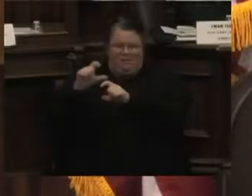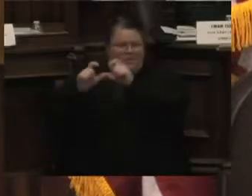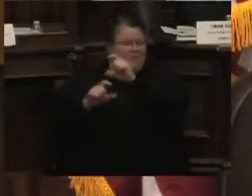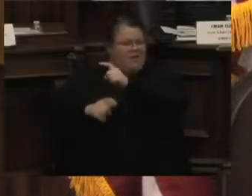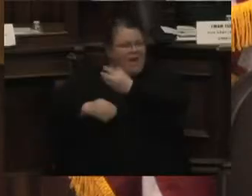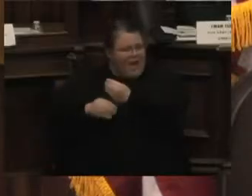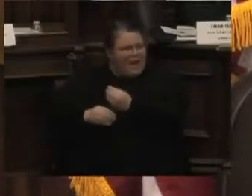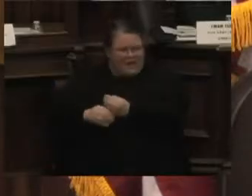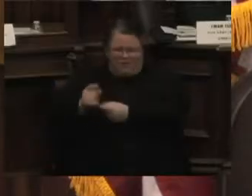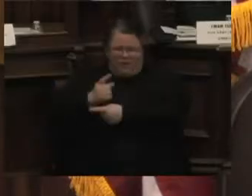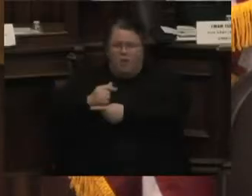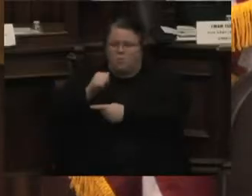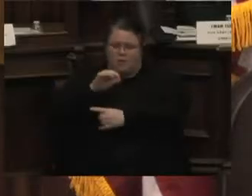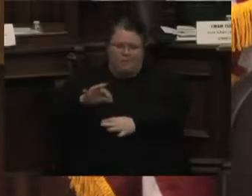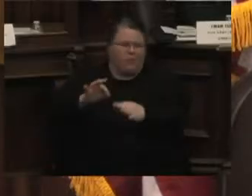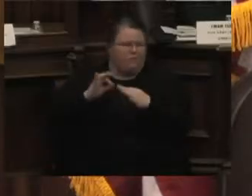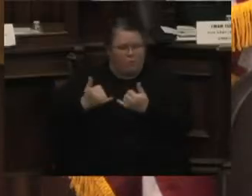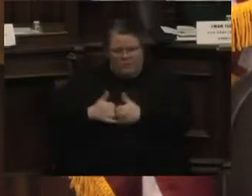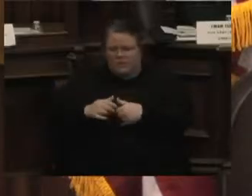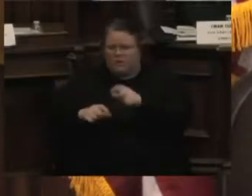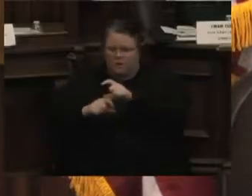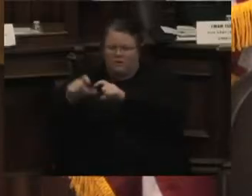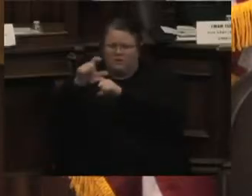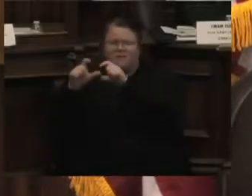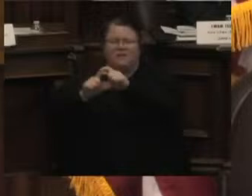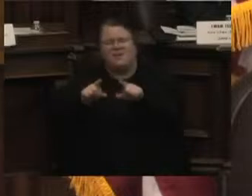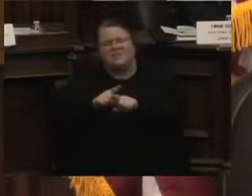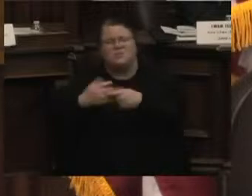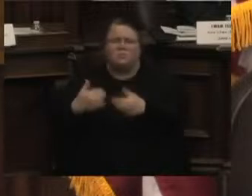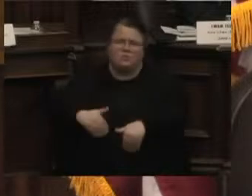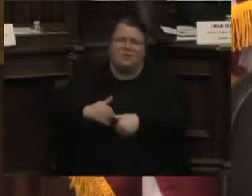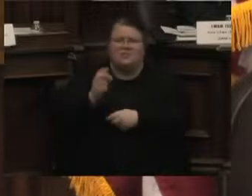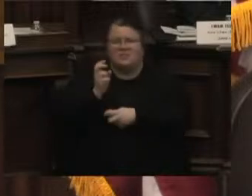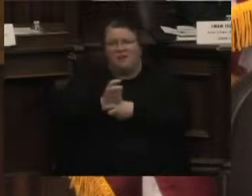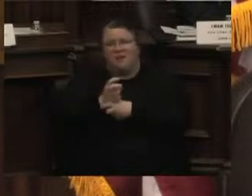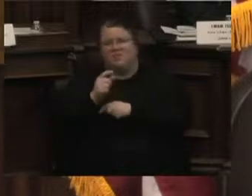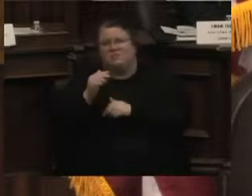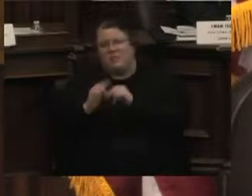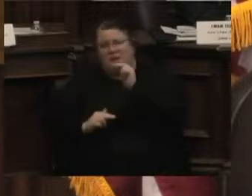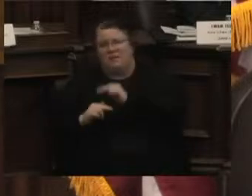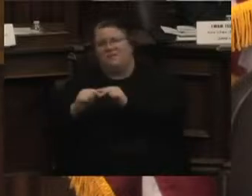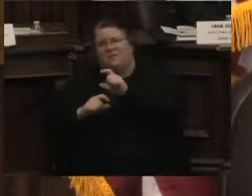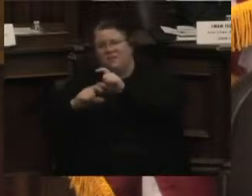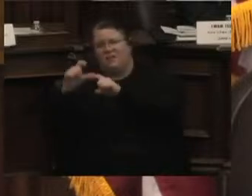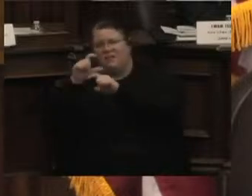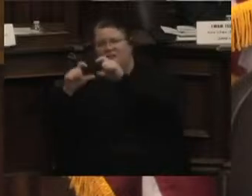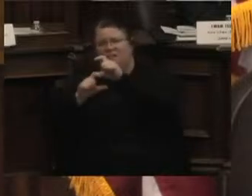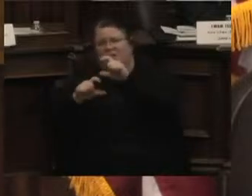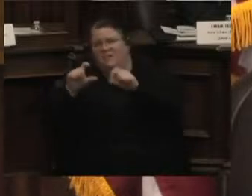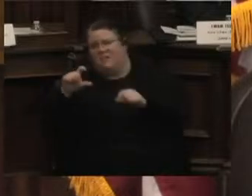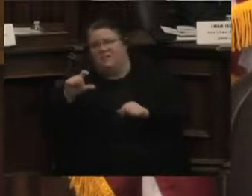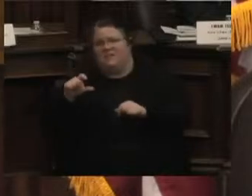takes a long time to build. And we are still in that building